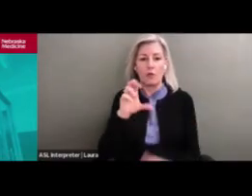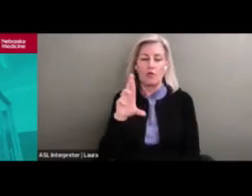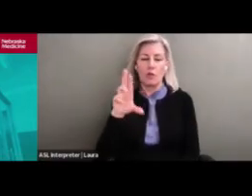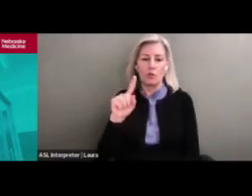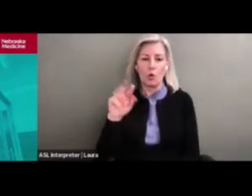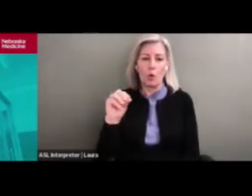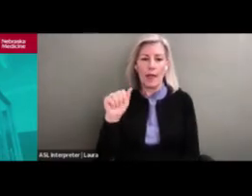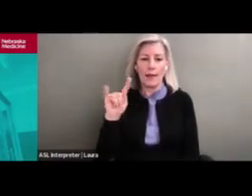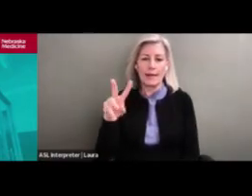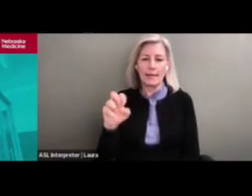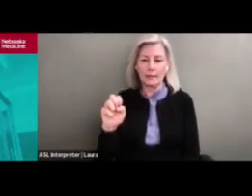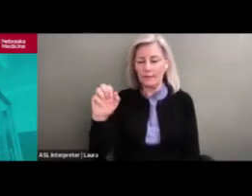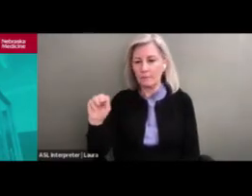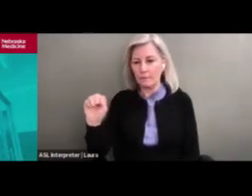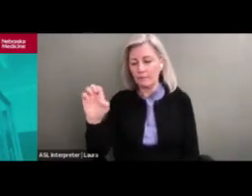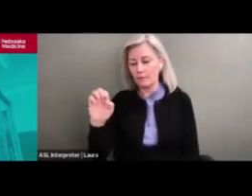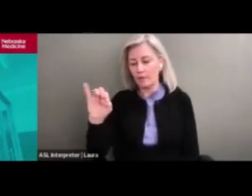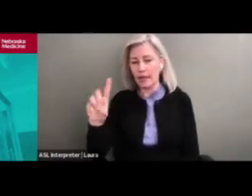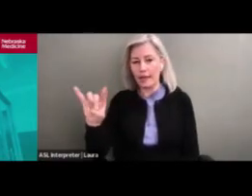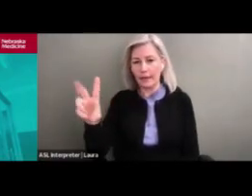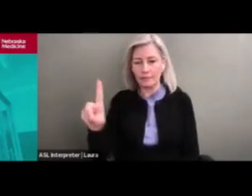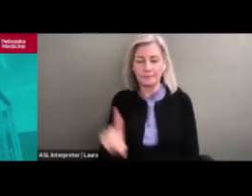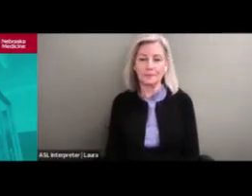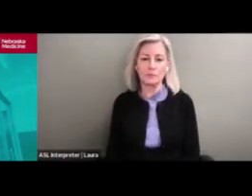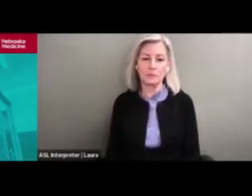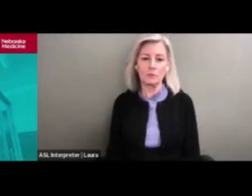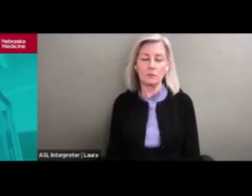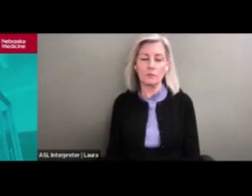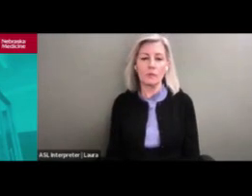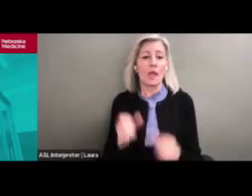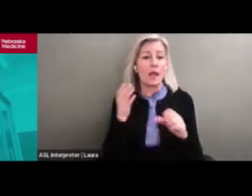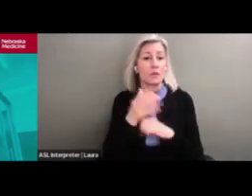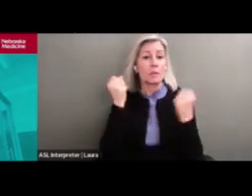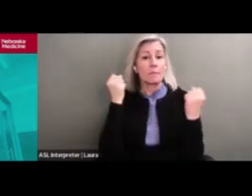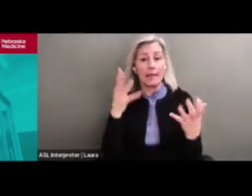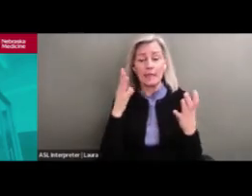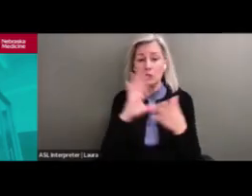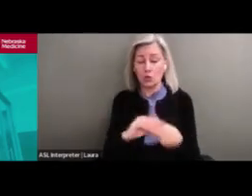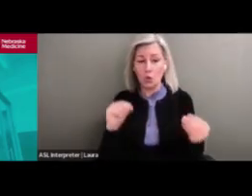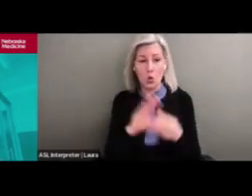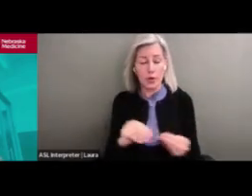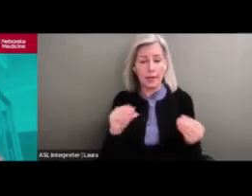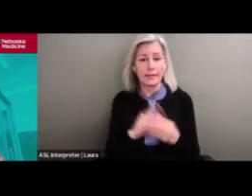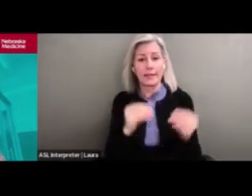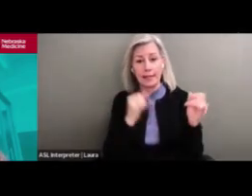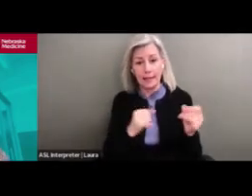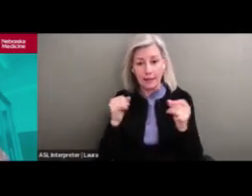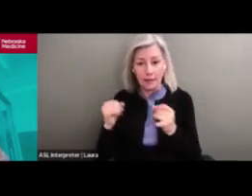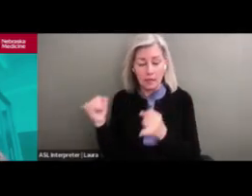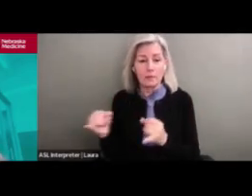I'm happy to report that the Nebraska state legislator passed legislature to stop the removal of Medicaid.